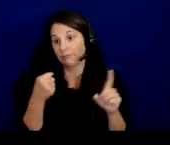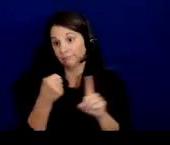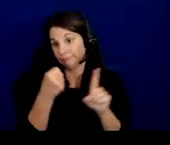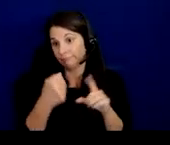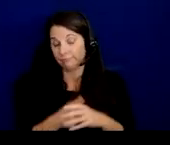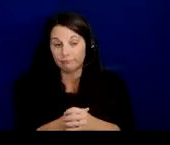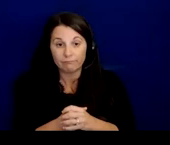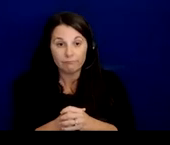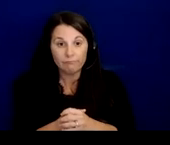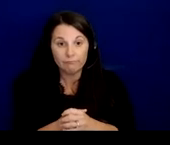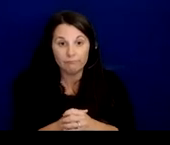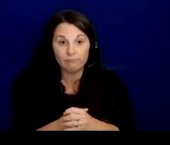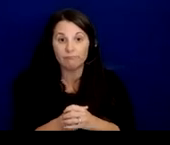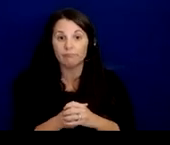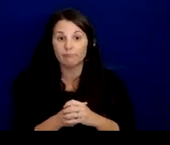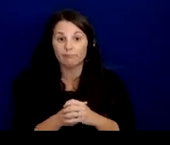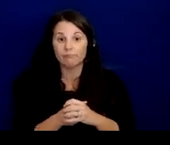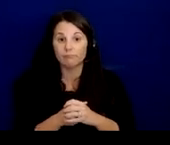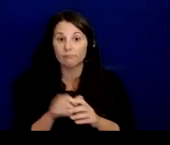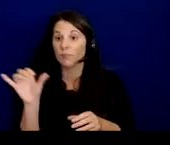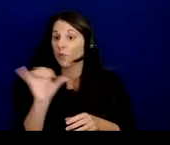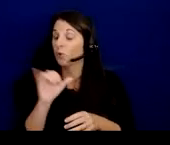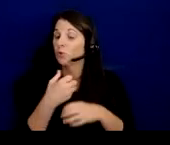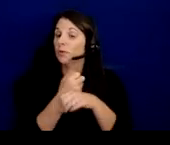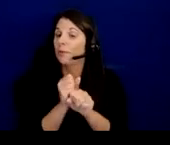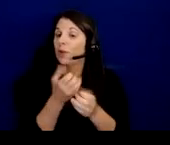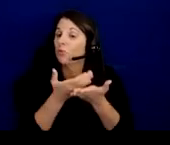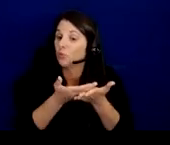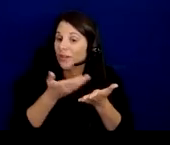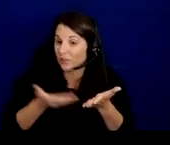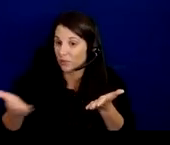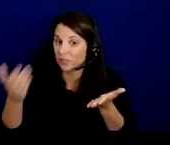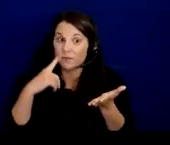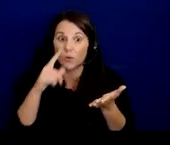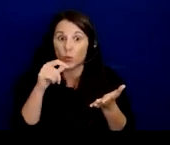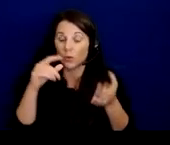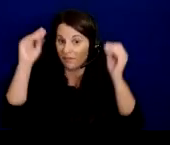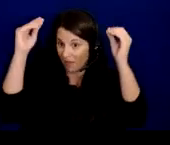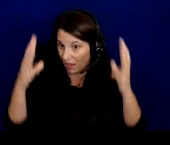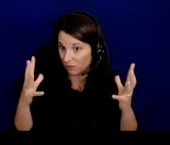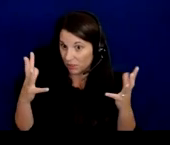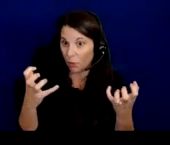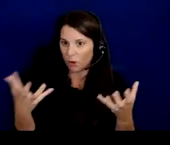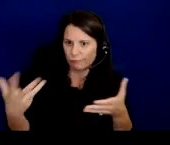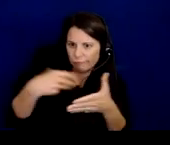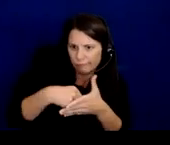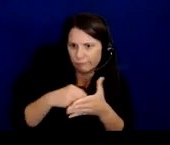I'd also like to create resources for faculty members who are interested in incorporating this into their curriculum. I think that's faculty